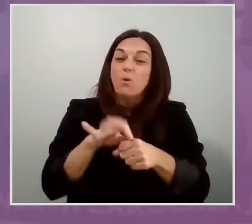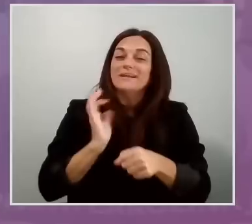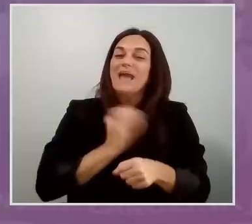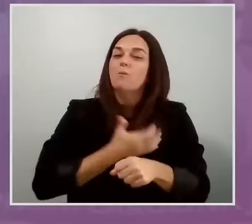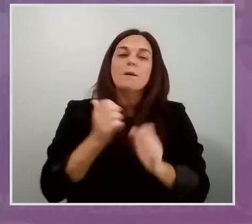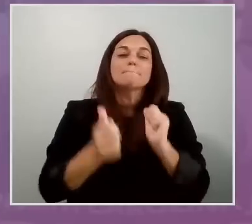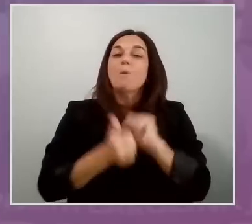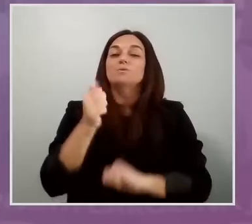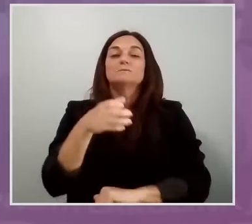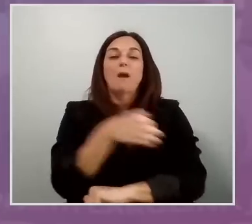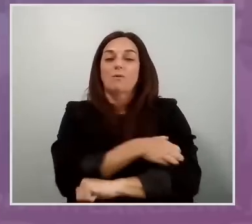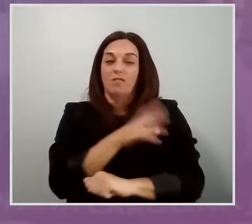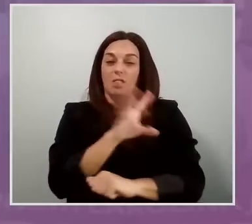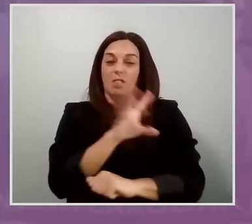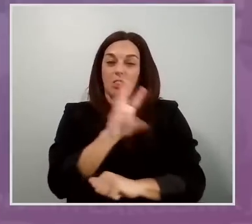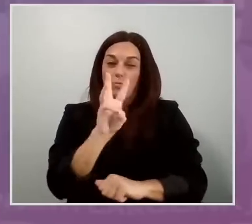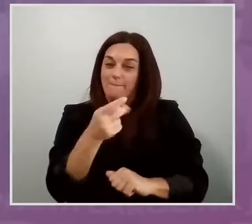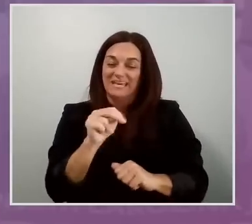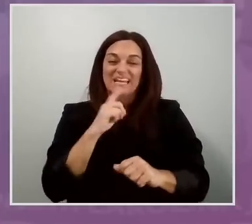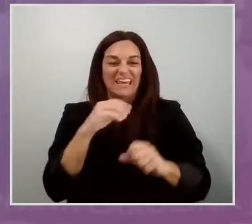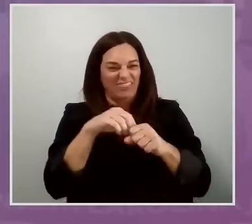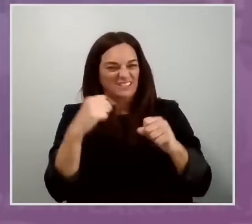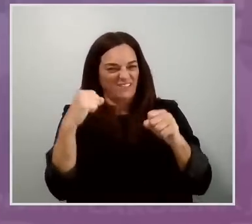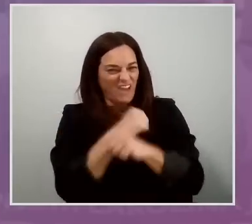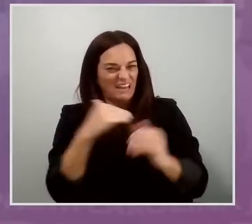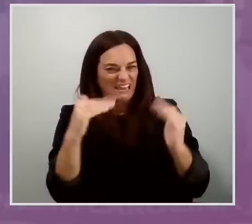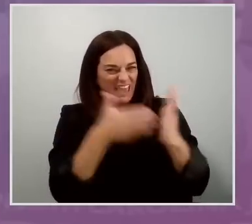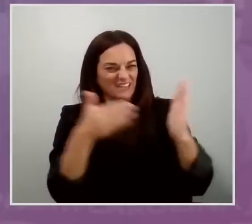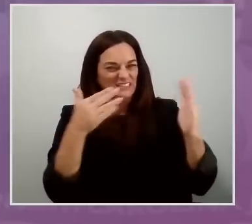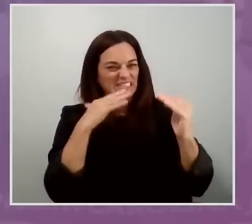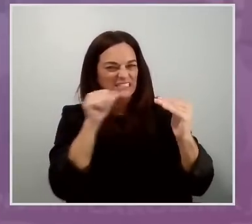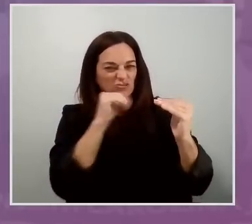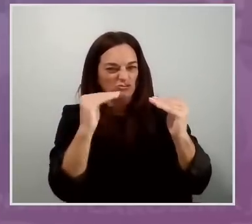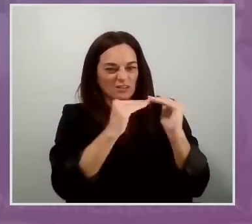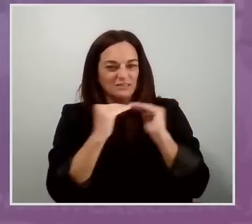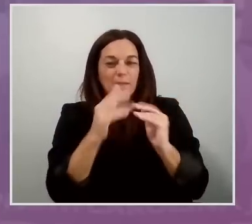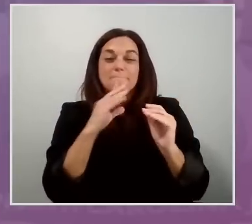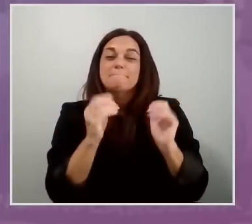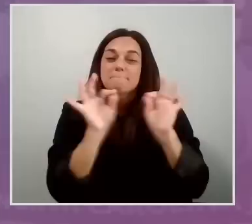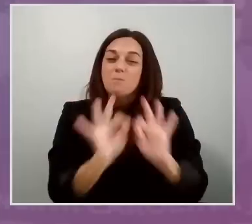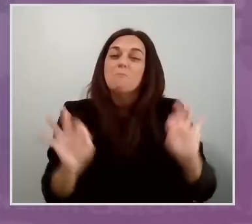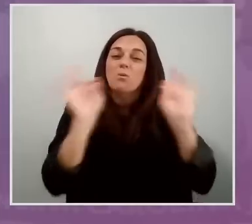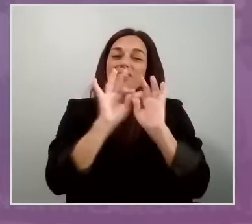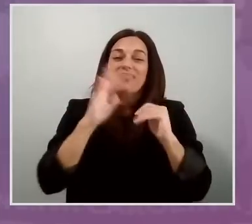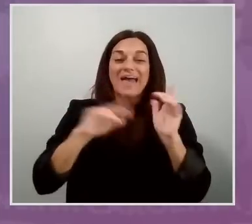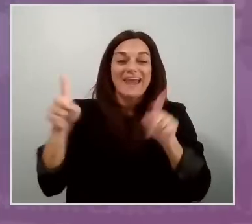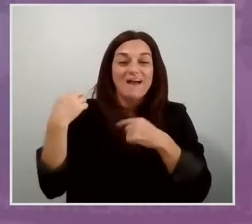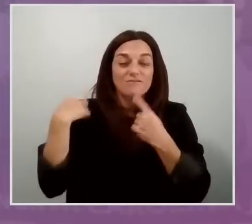SHIP RIGHT HERE IN NORTH CAROLINA. VOTING IS OUR MOST POWERFUL WEAPON IN THIS FIGHT AGAINST